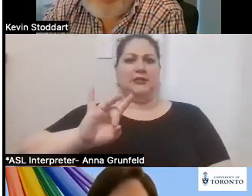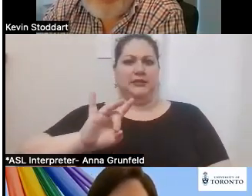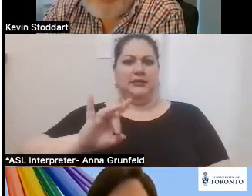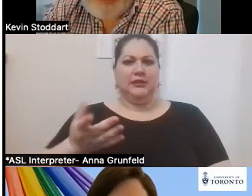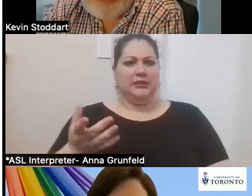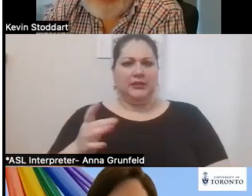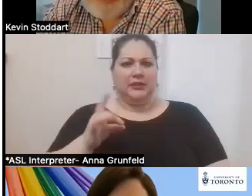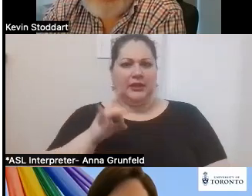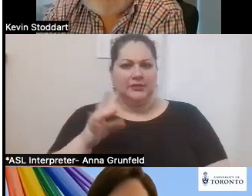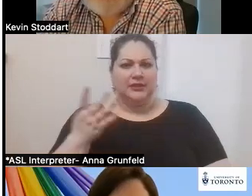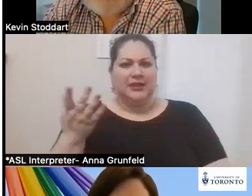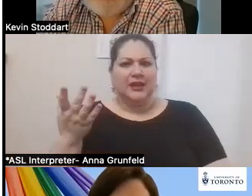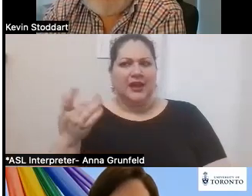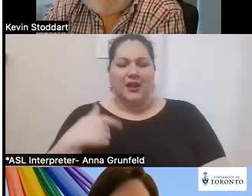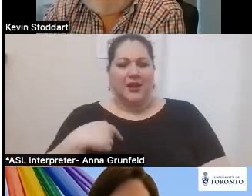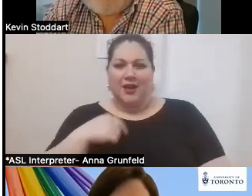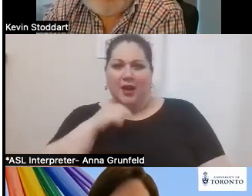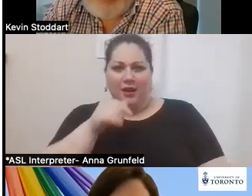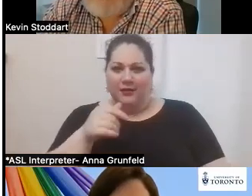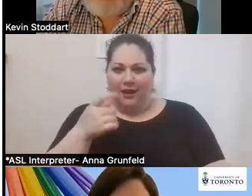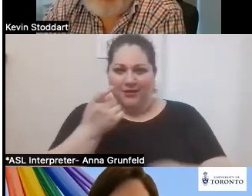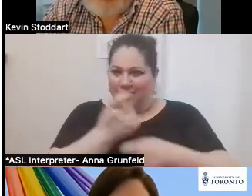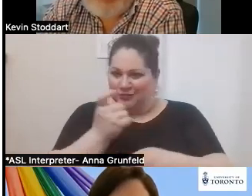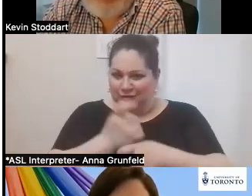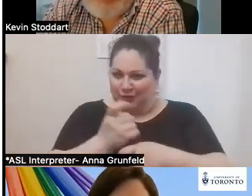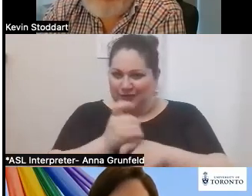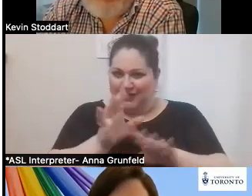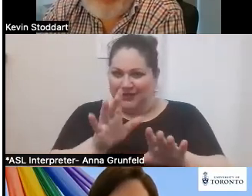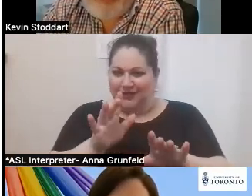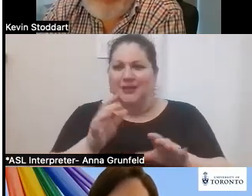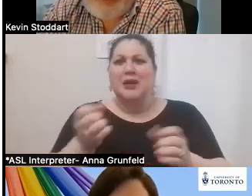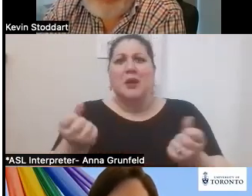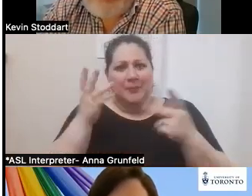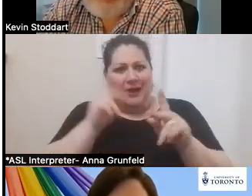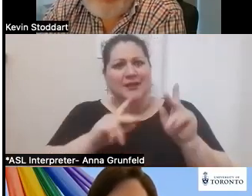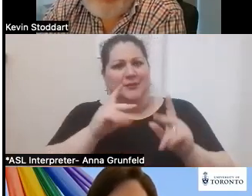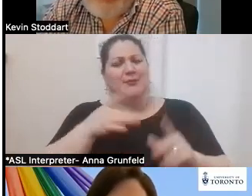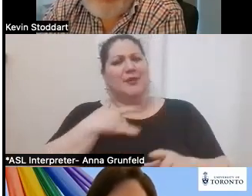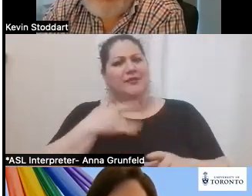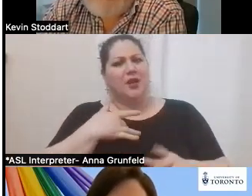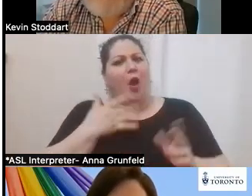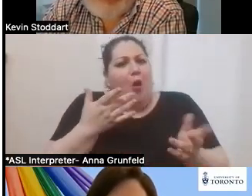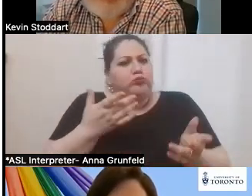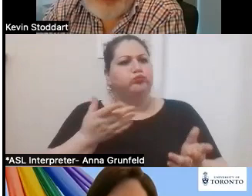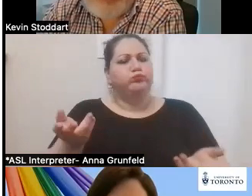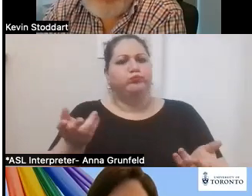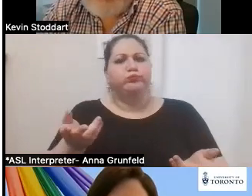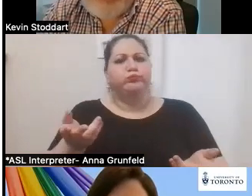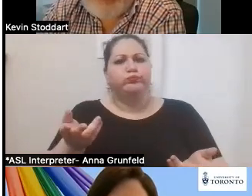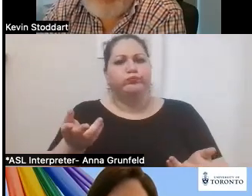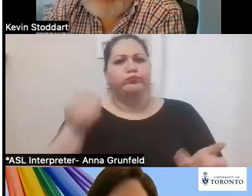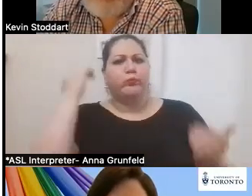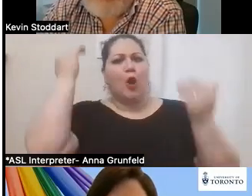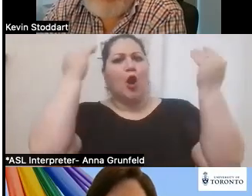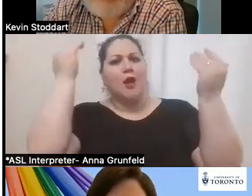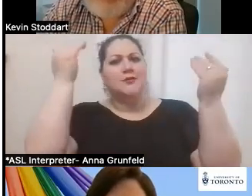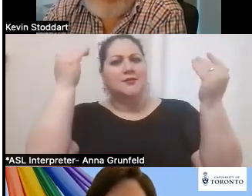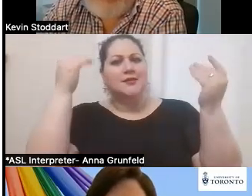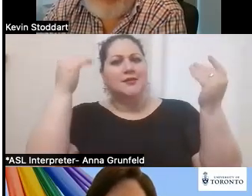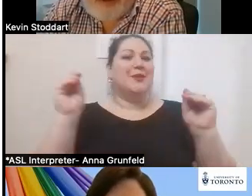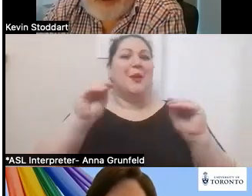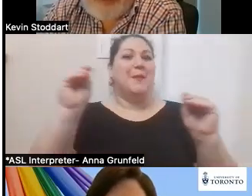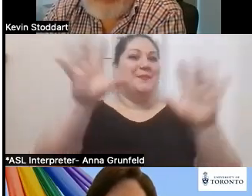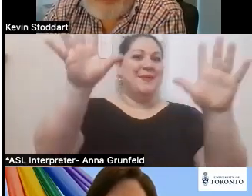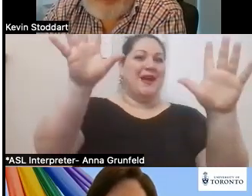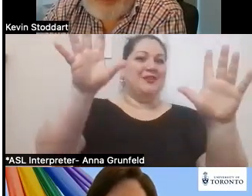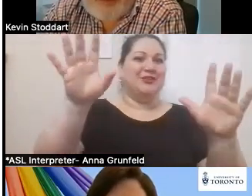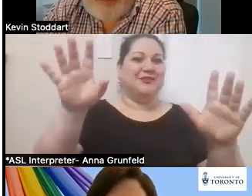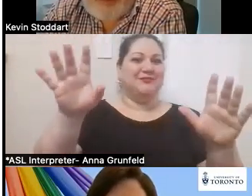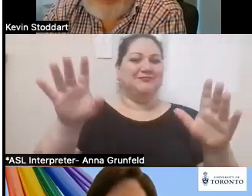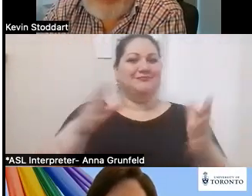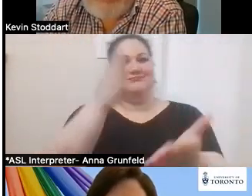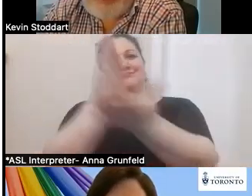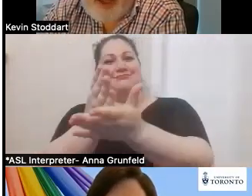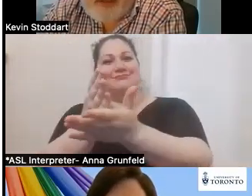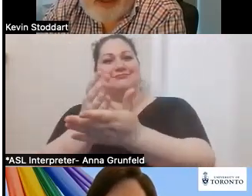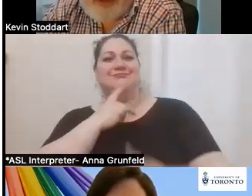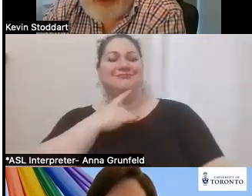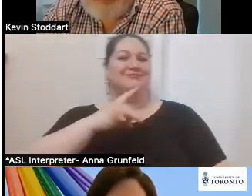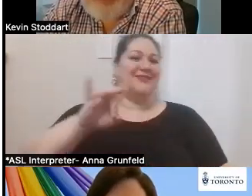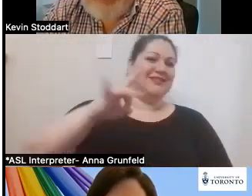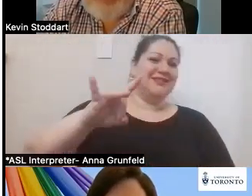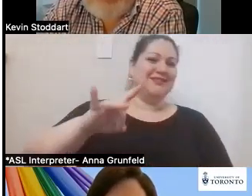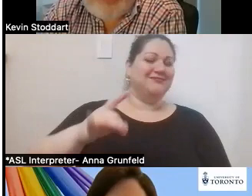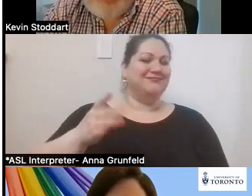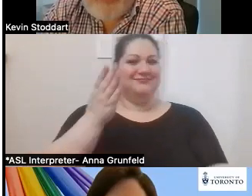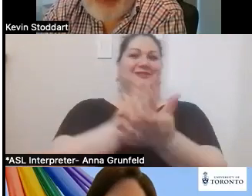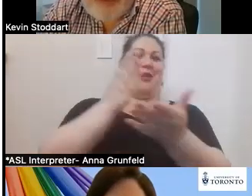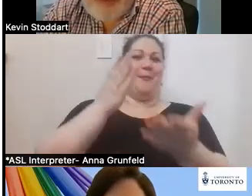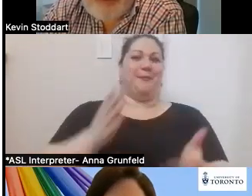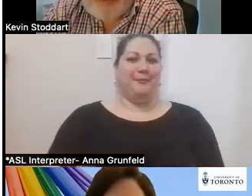This is, is the belief in our system that magically somehow autism stops at the age of 18.